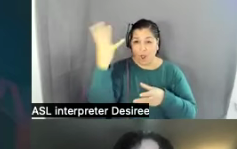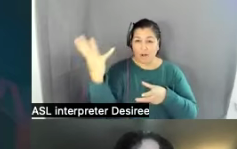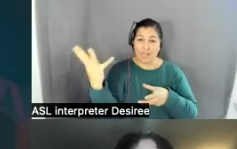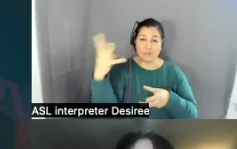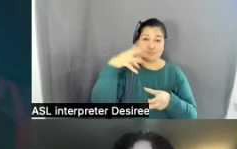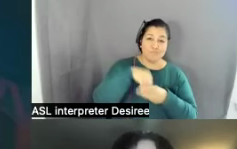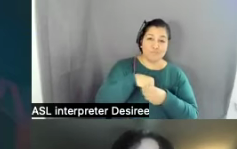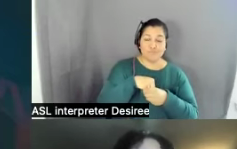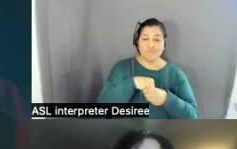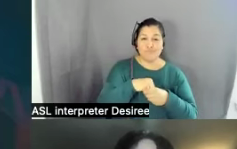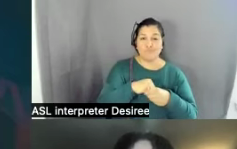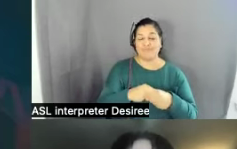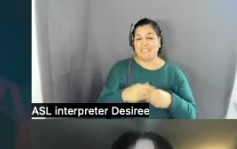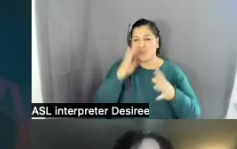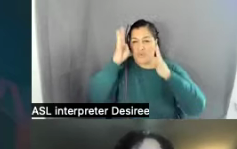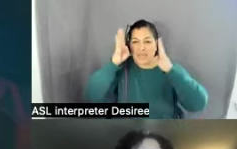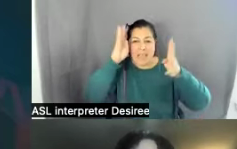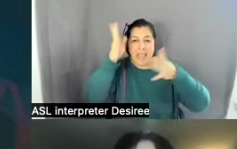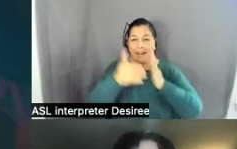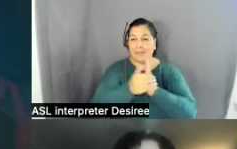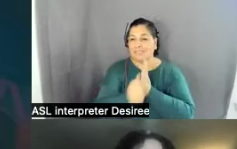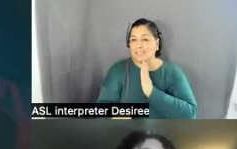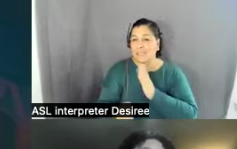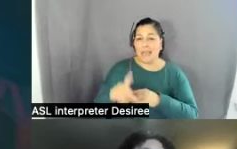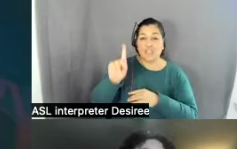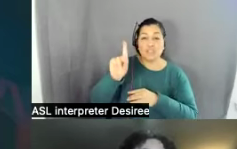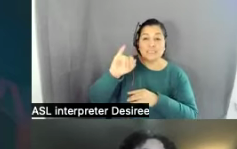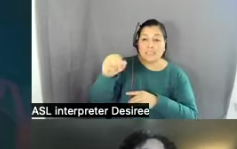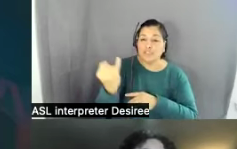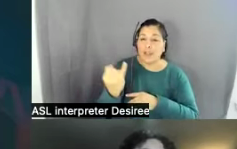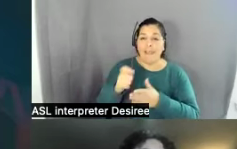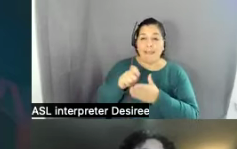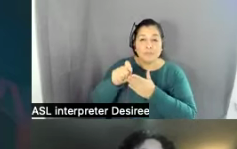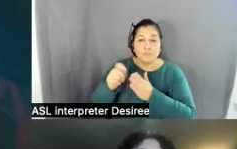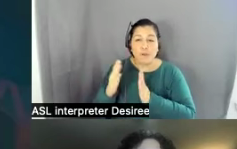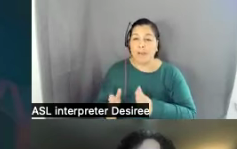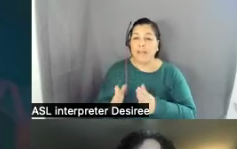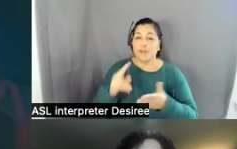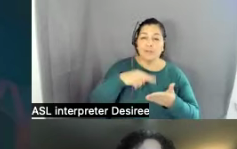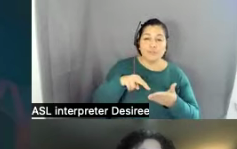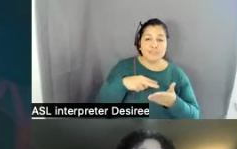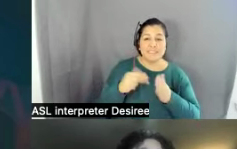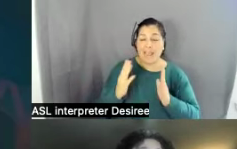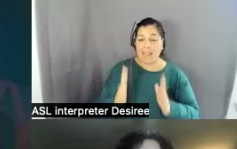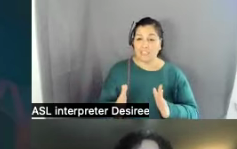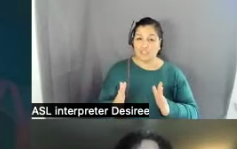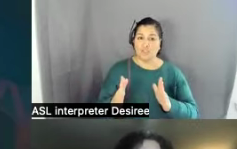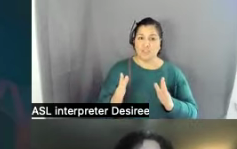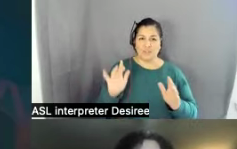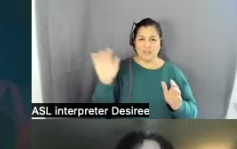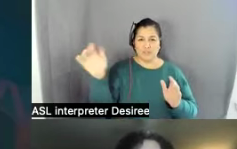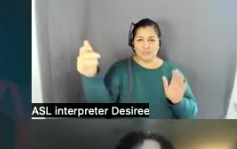as deejays or dancers or writers, into the space when we make work together.